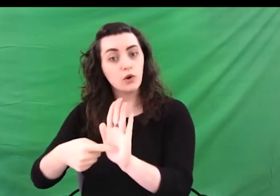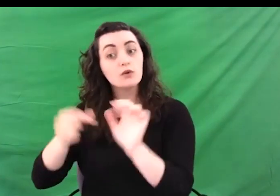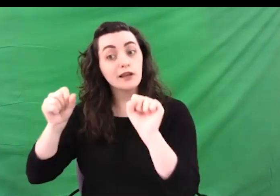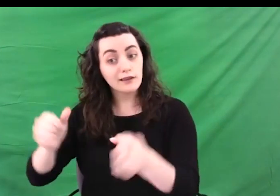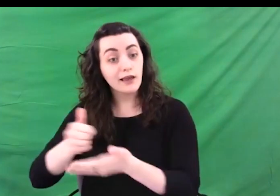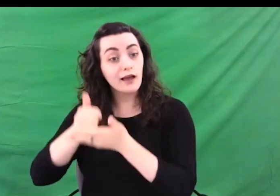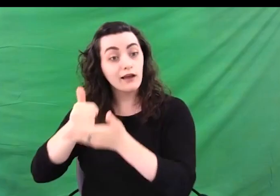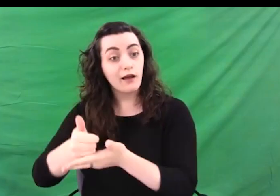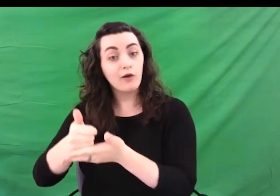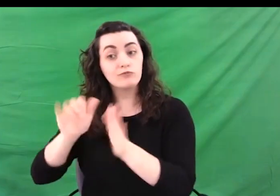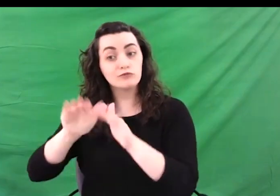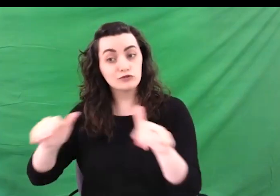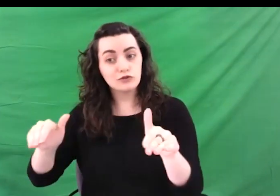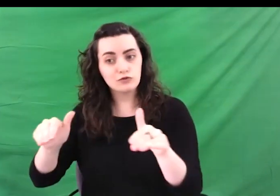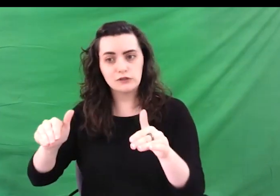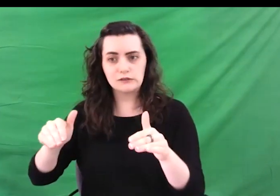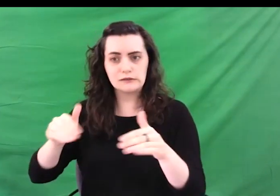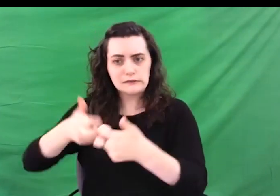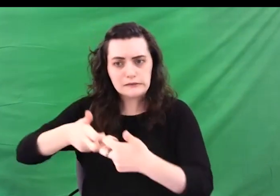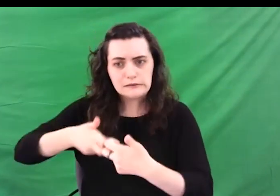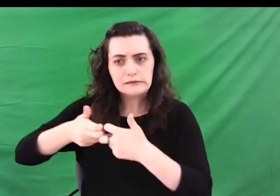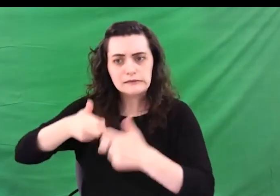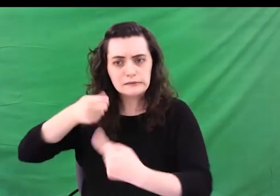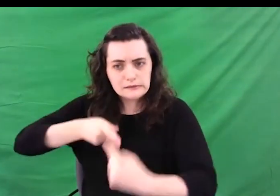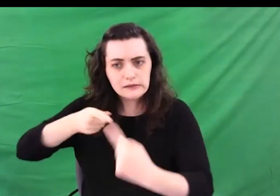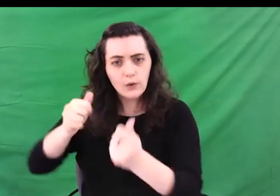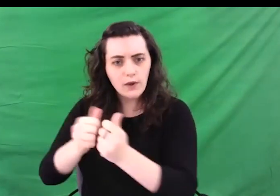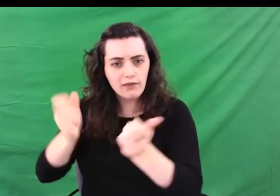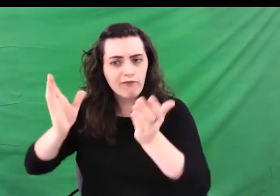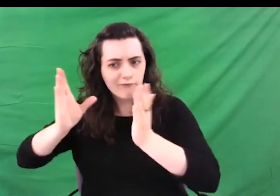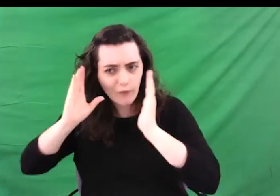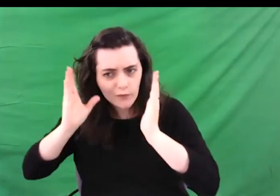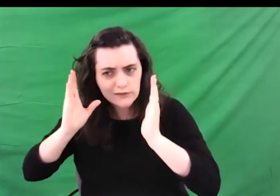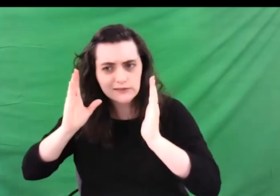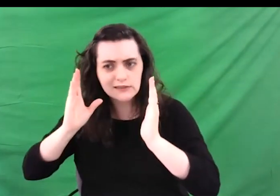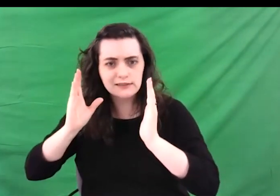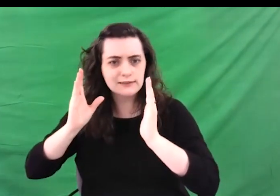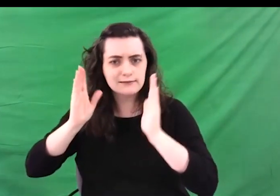that need help focusing or have some attention difficulties.